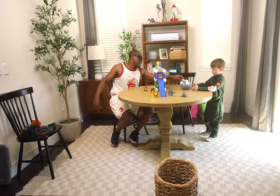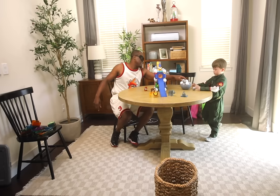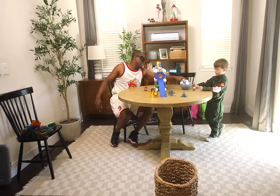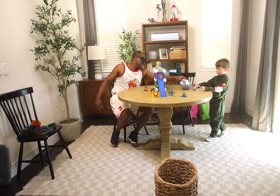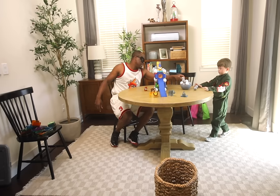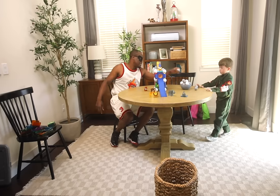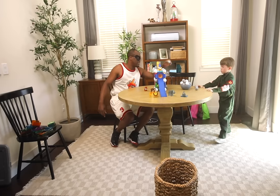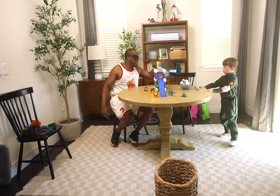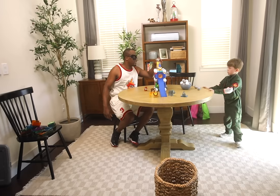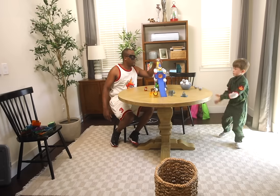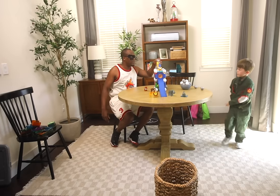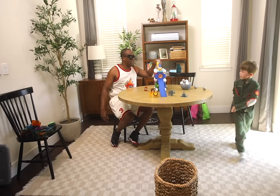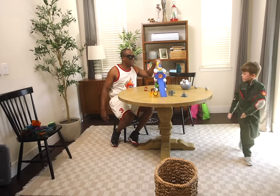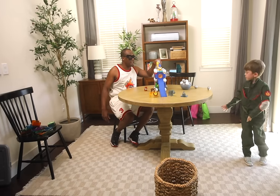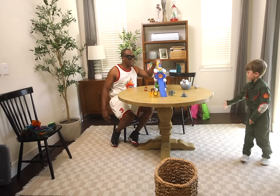Let's see. Can we get it in?